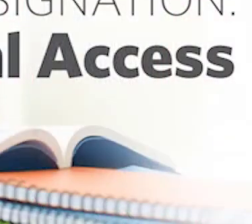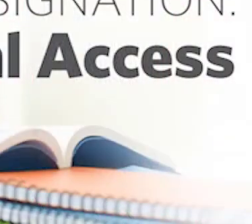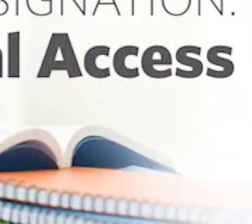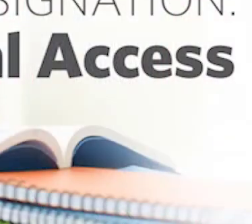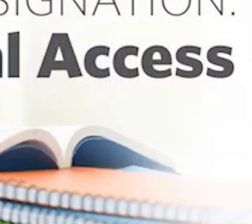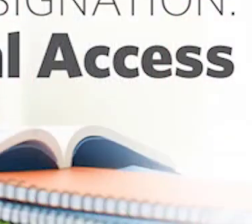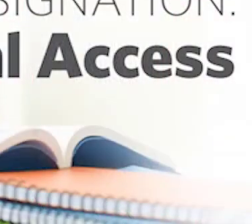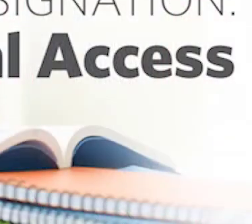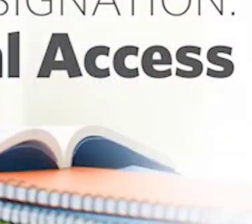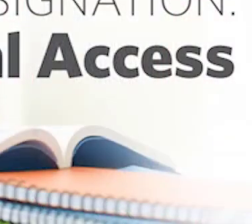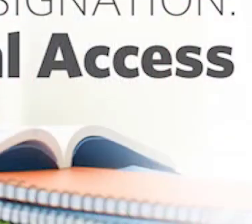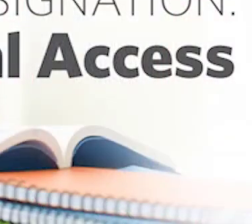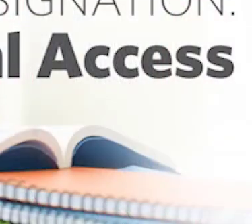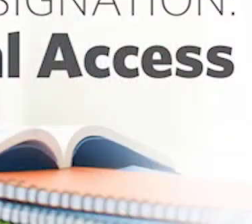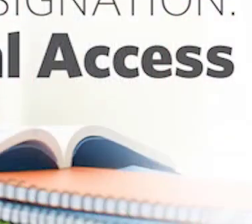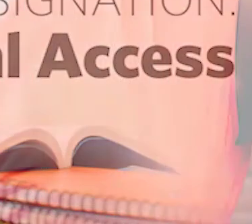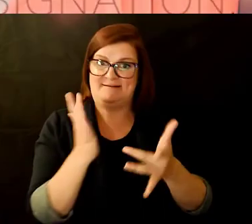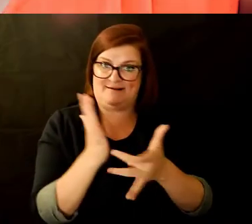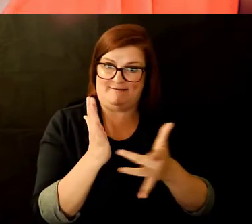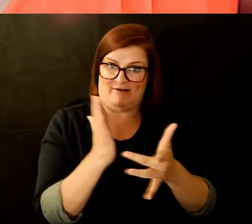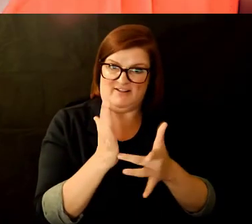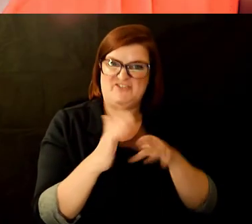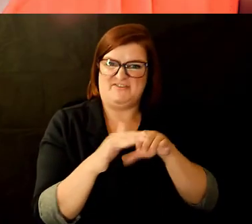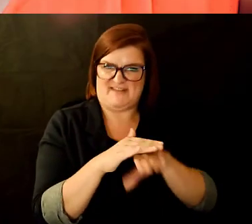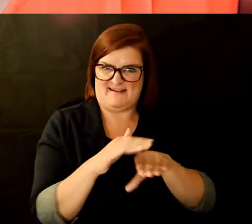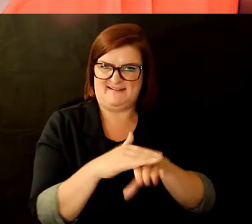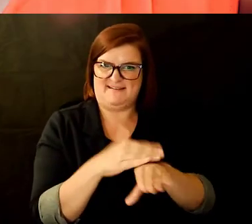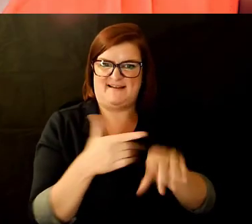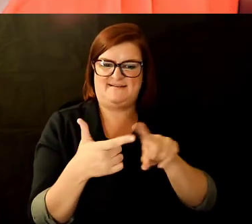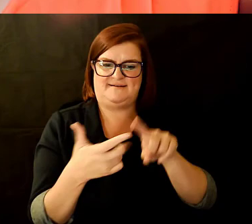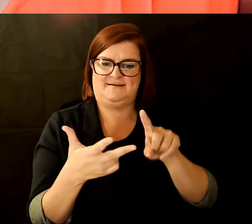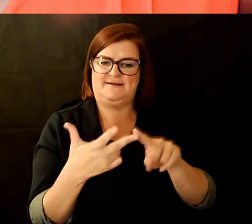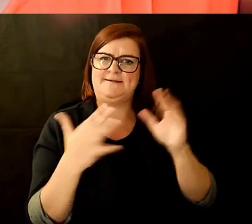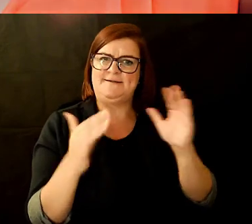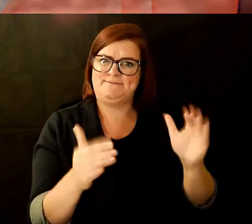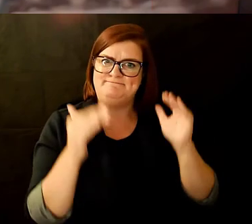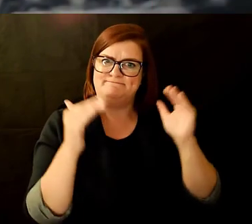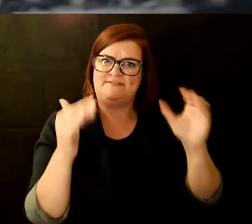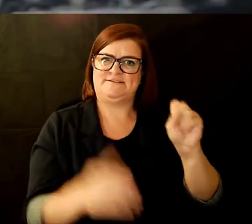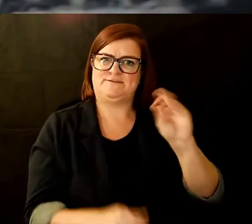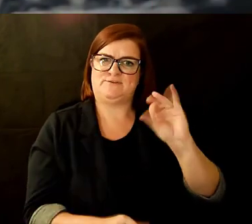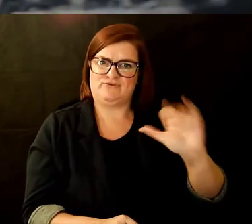and digital access; advancing social justice; employment